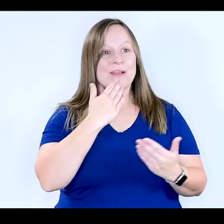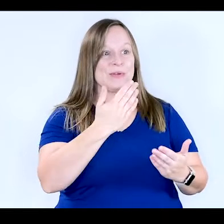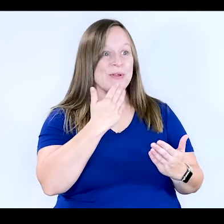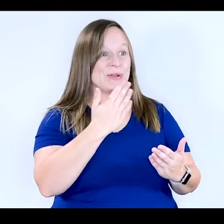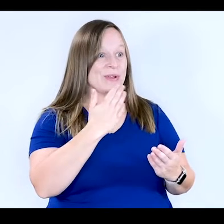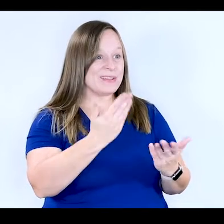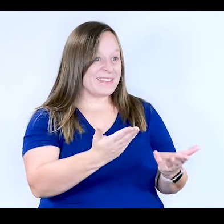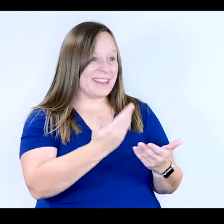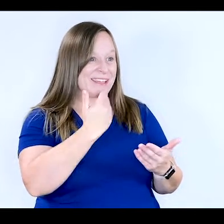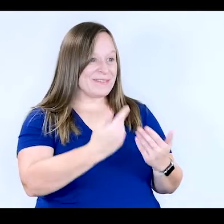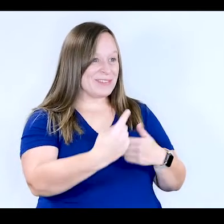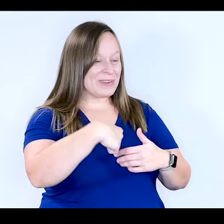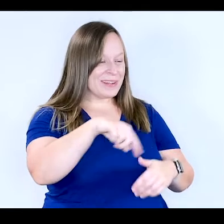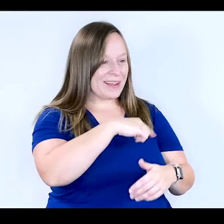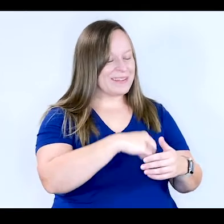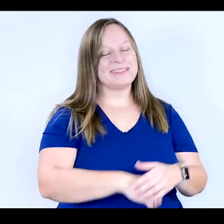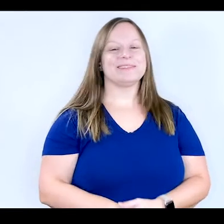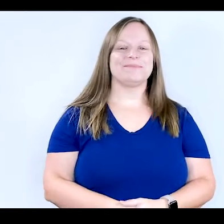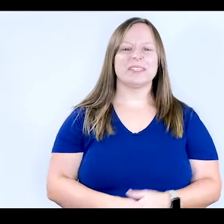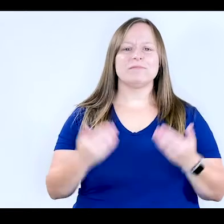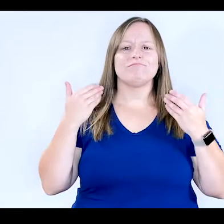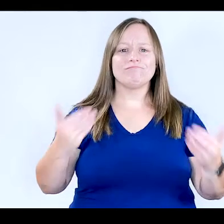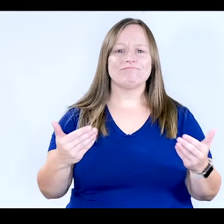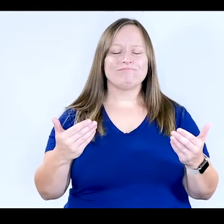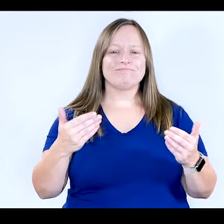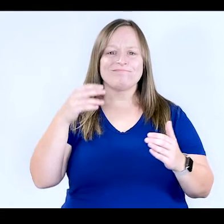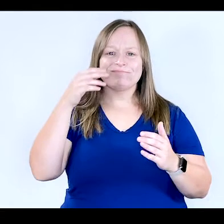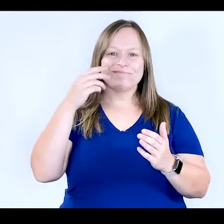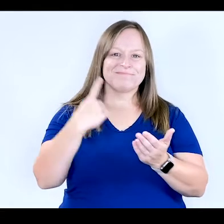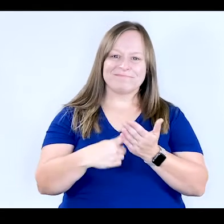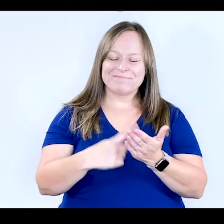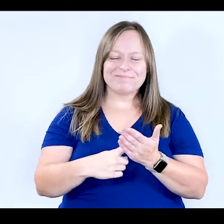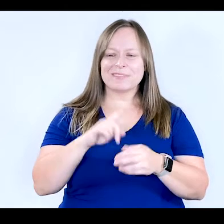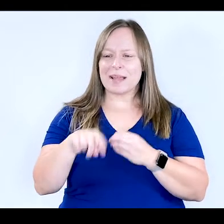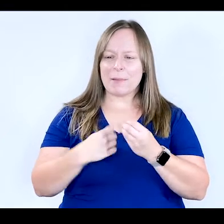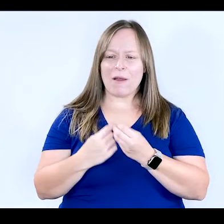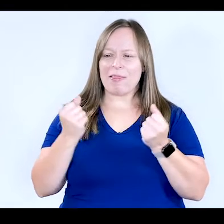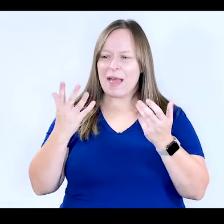K: Well thanks for joining us. Let's get right to it. There's a lot of things that are happening, right?